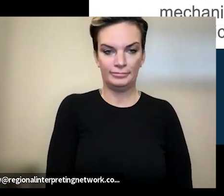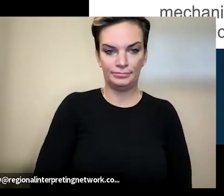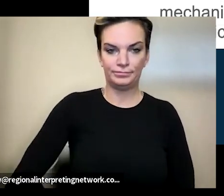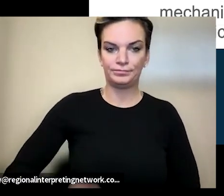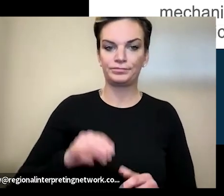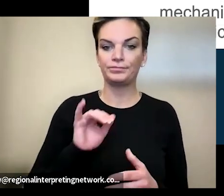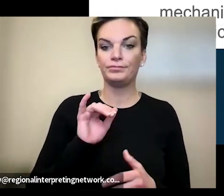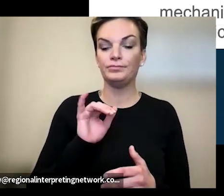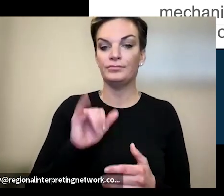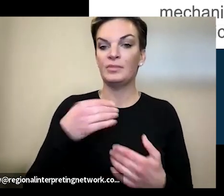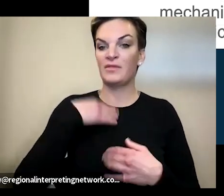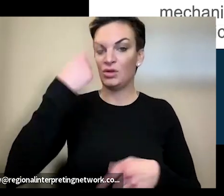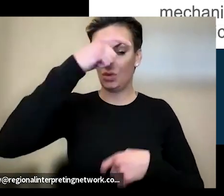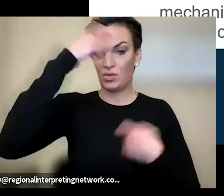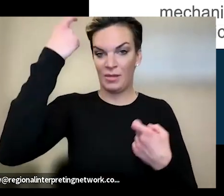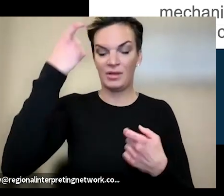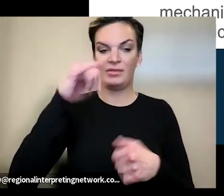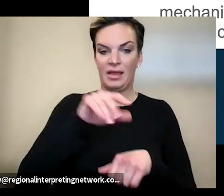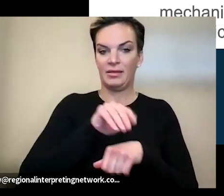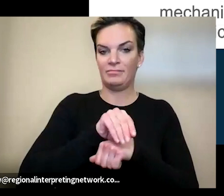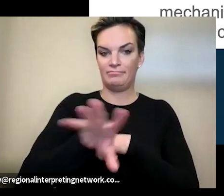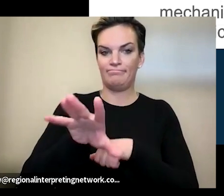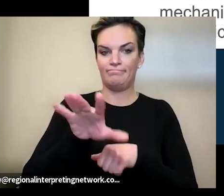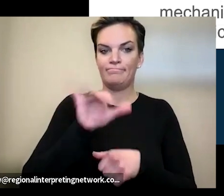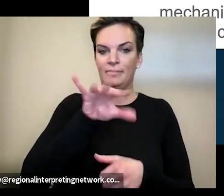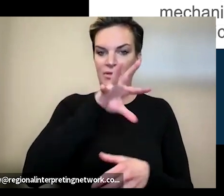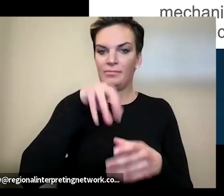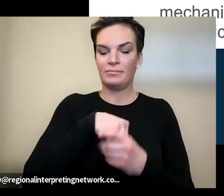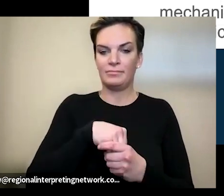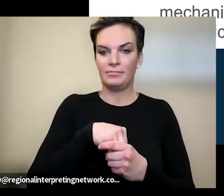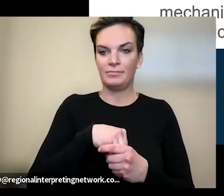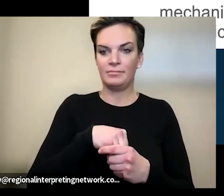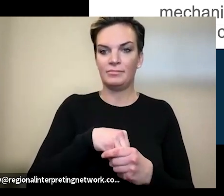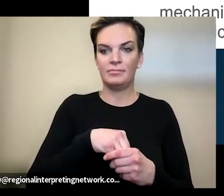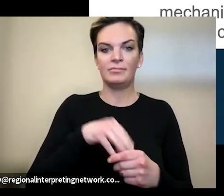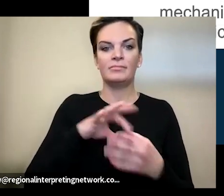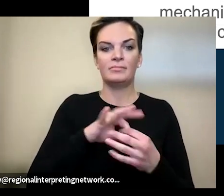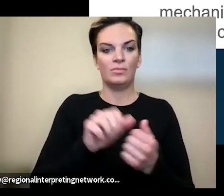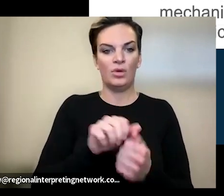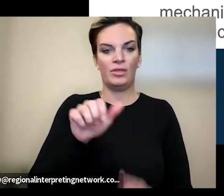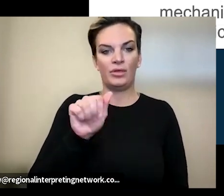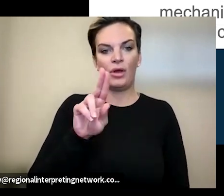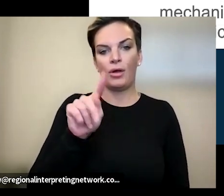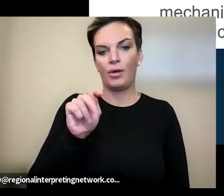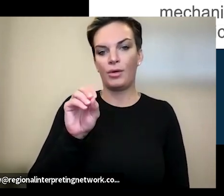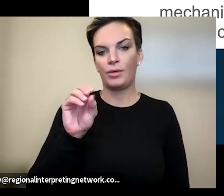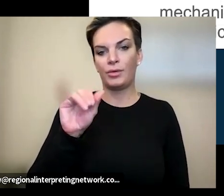trauma-based factors that are implicated in autoimmune disorders, and its corollaries like anxiety,